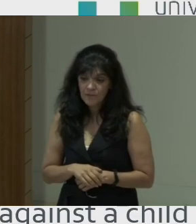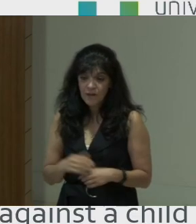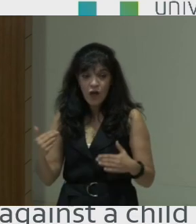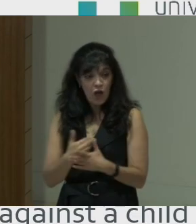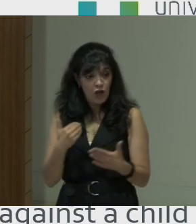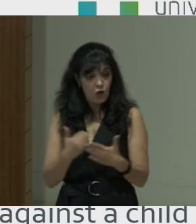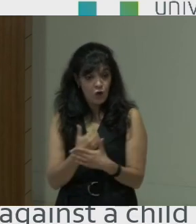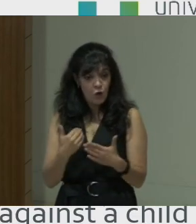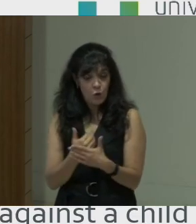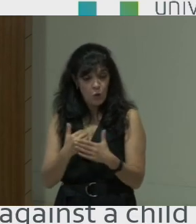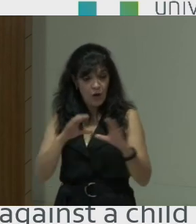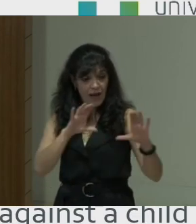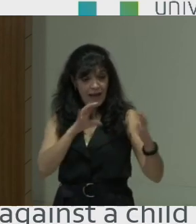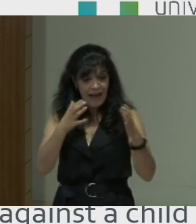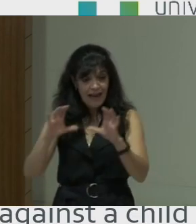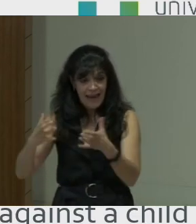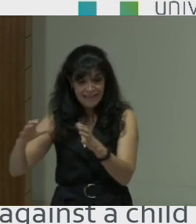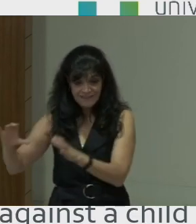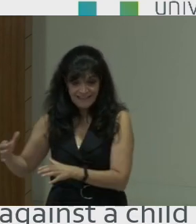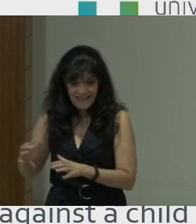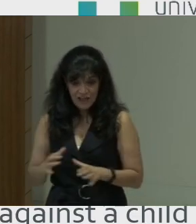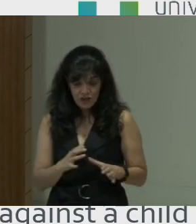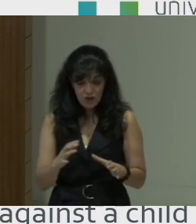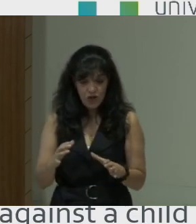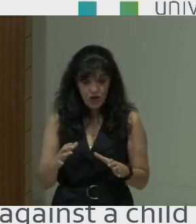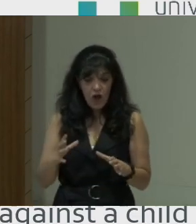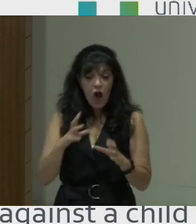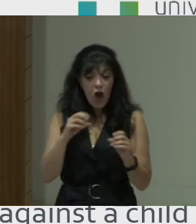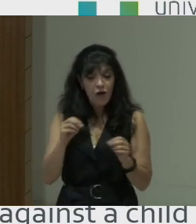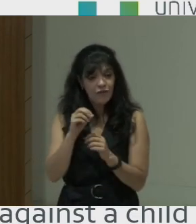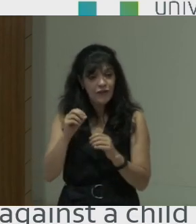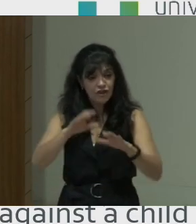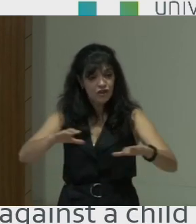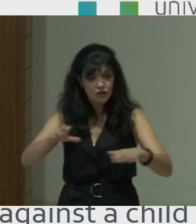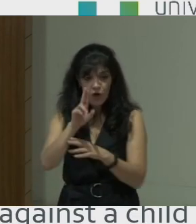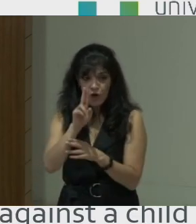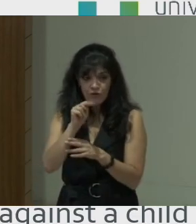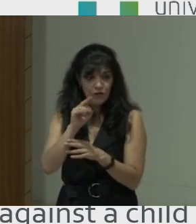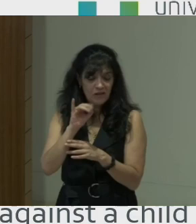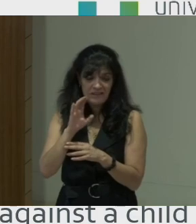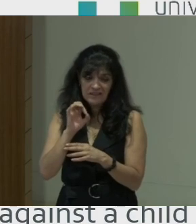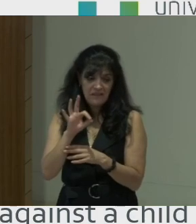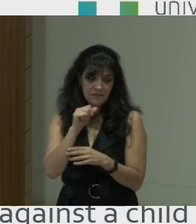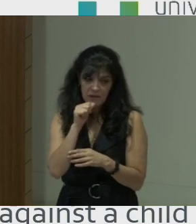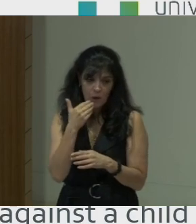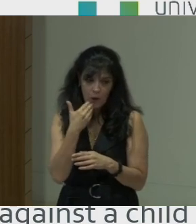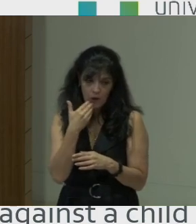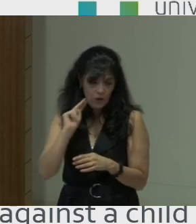of violence against children of UNICEF is not much used at the moment, and they included